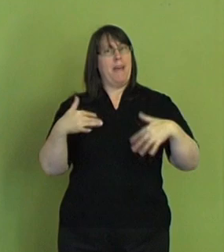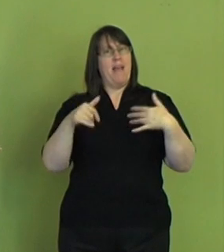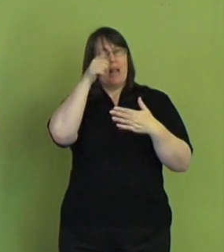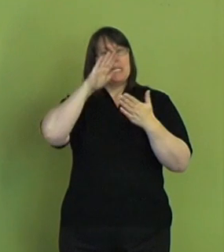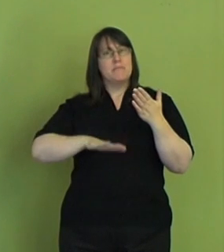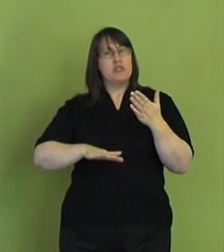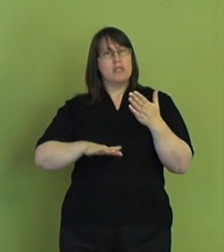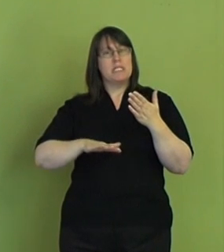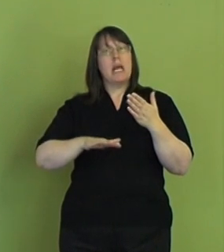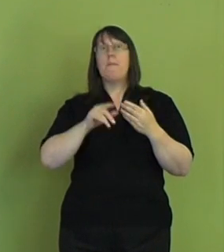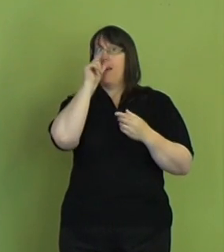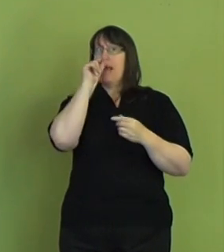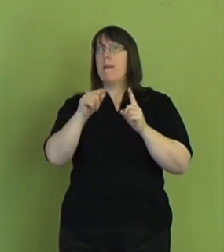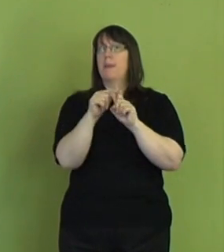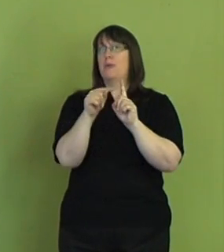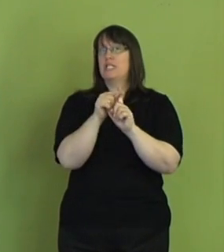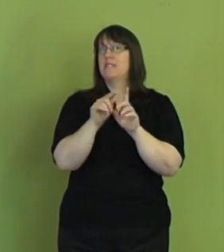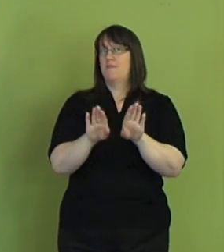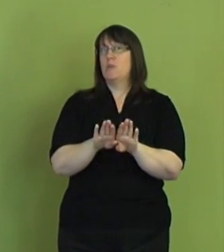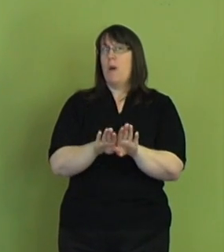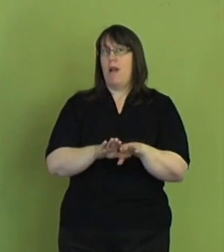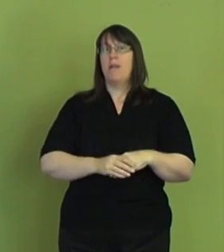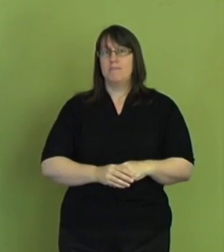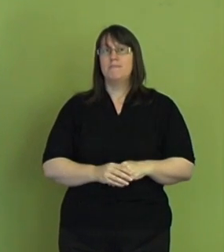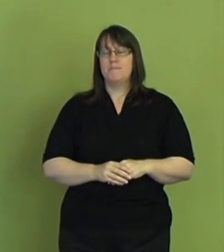it can also be a positive experience as well.